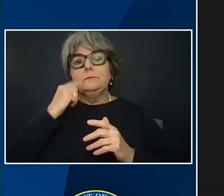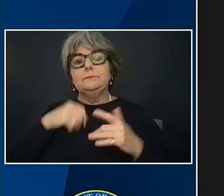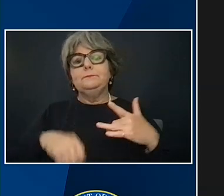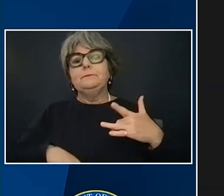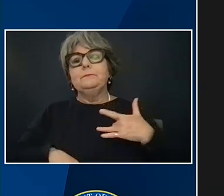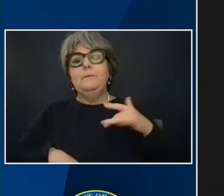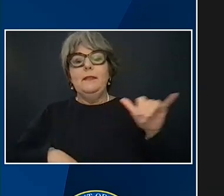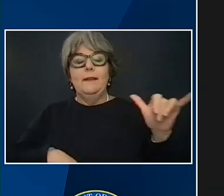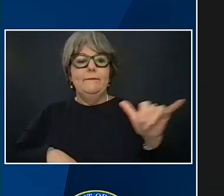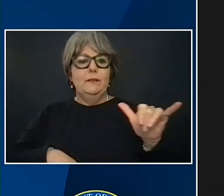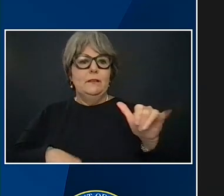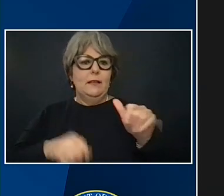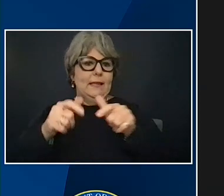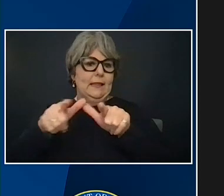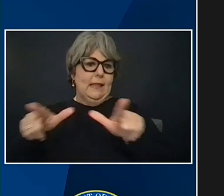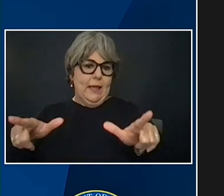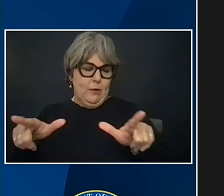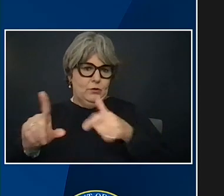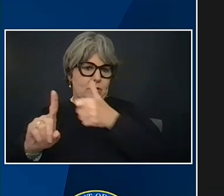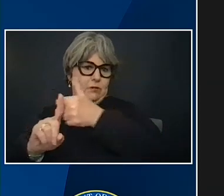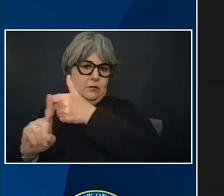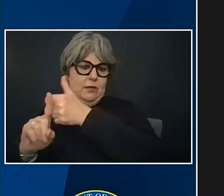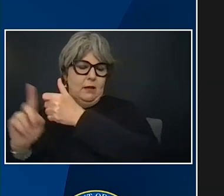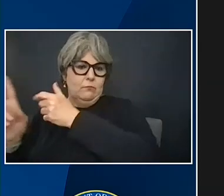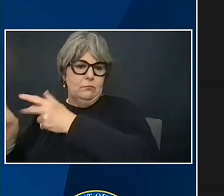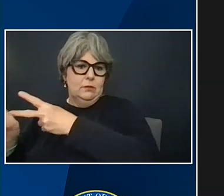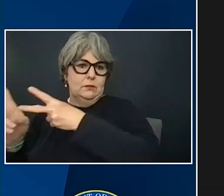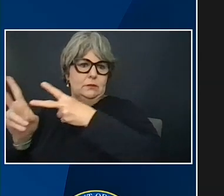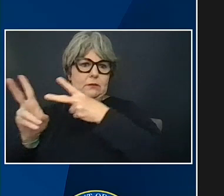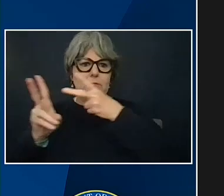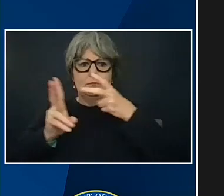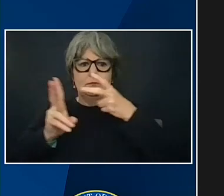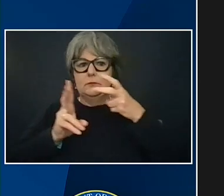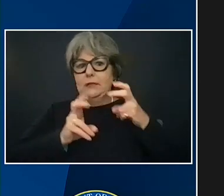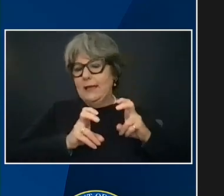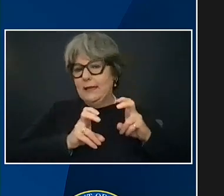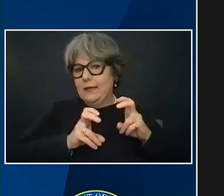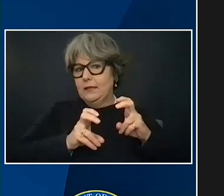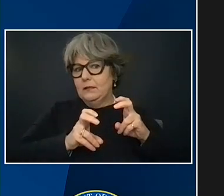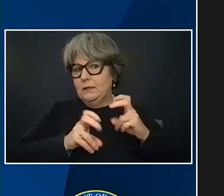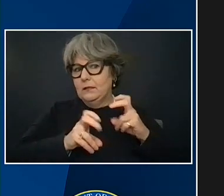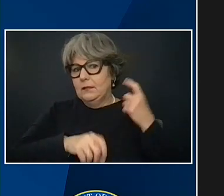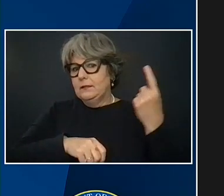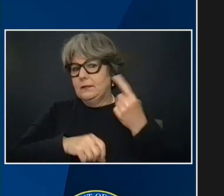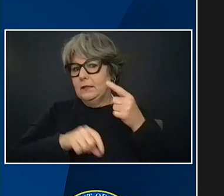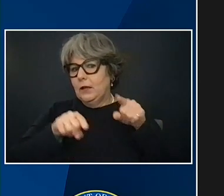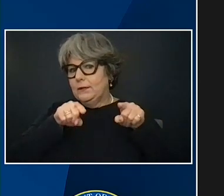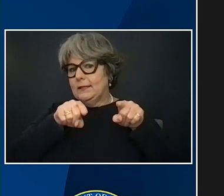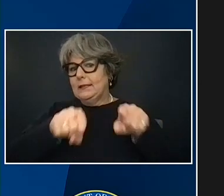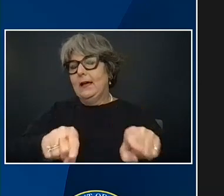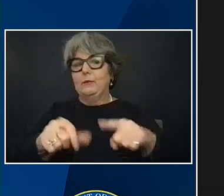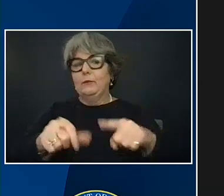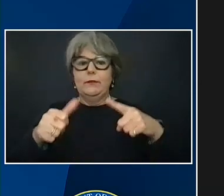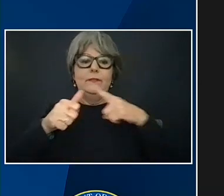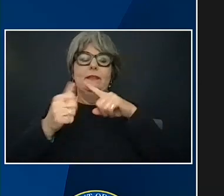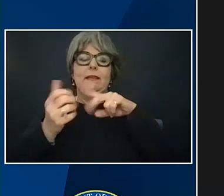language that was taken, doesn't always align fully with the original intent and preambles that were shared with us during